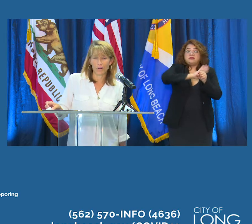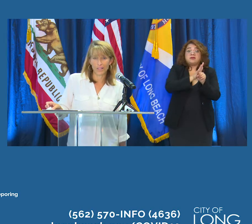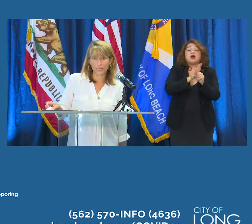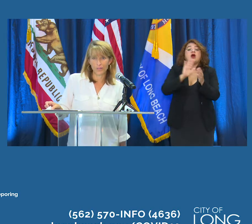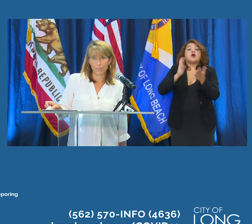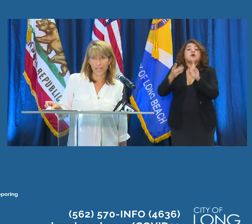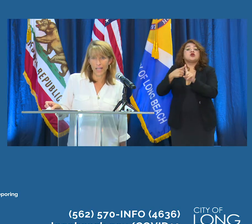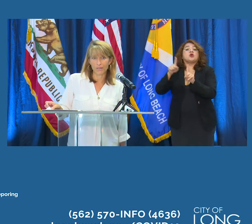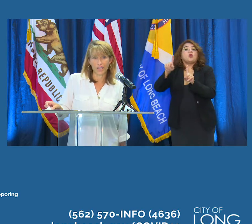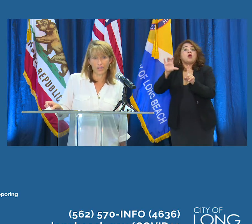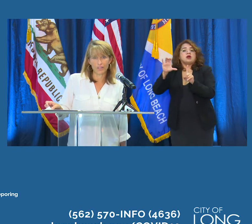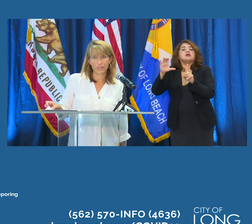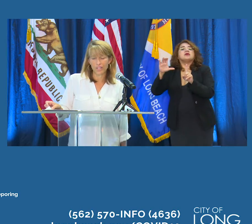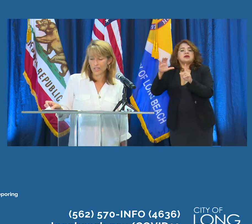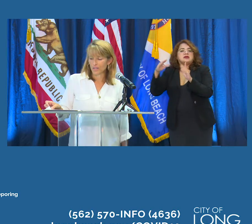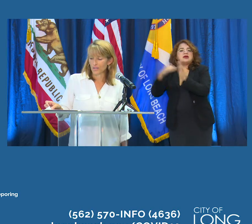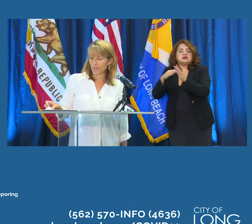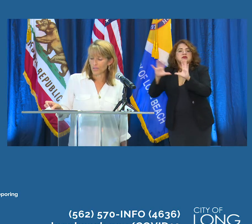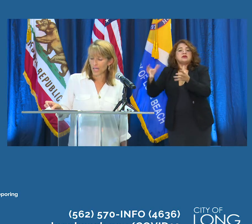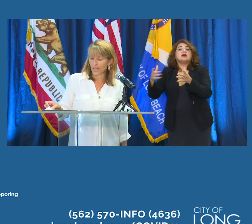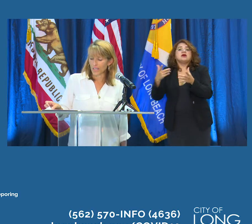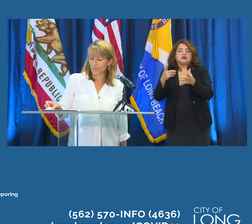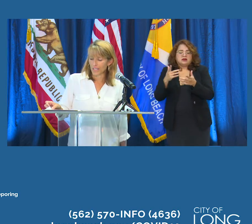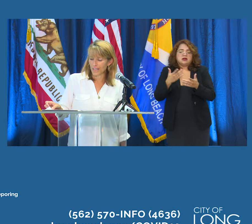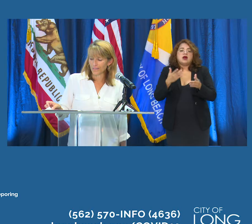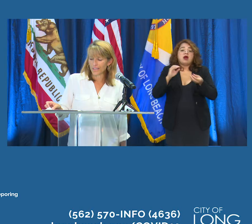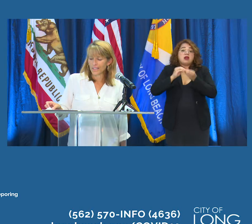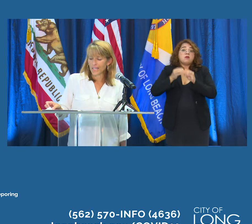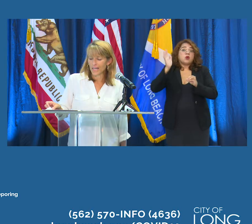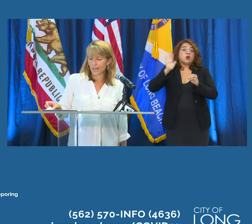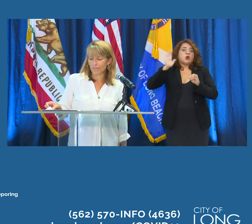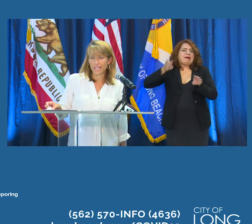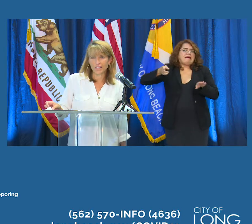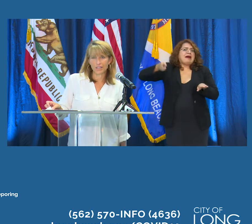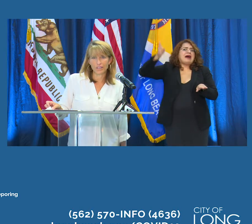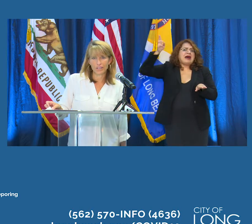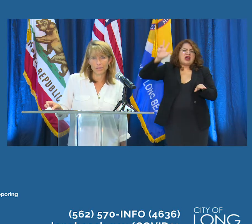It was up in the high 300s so those numbers are coming down but they still continue to